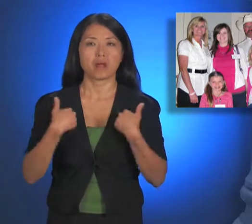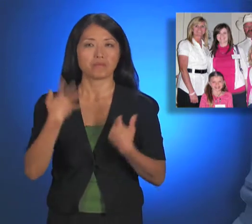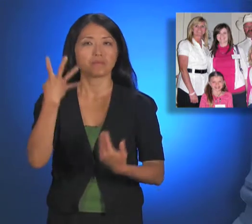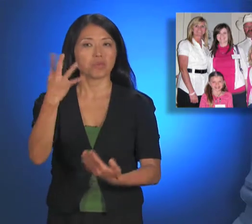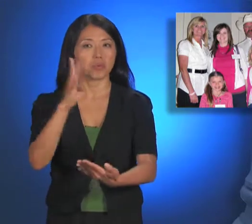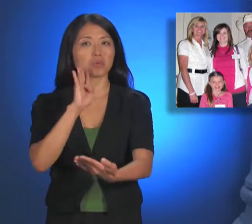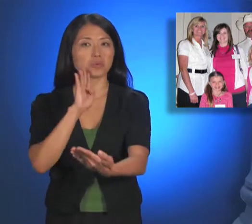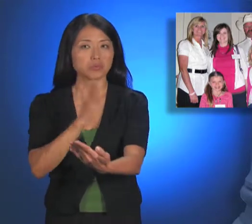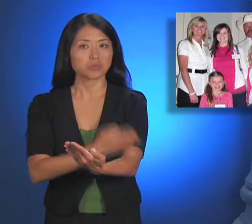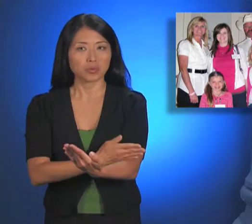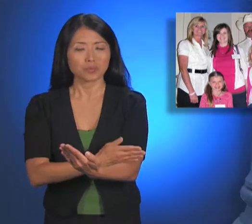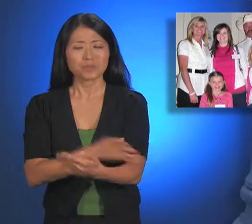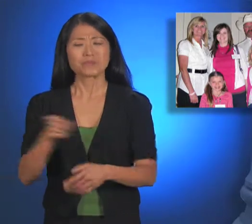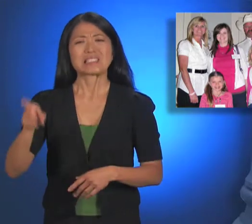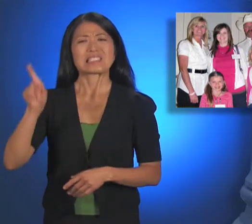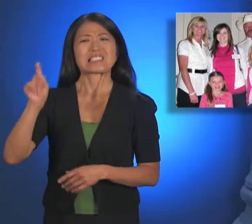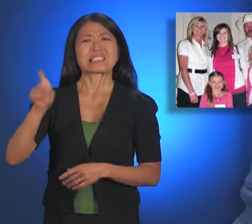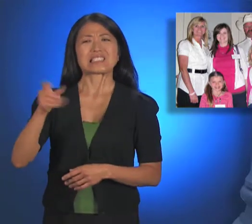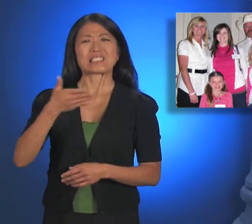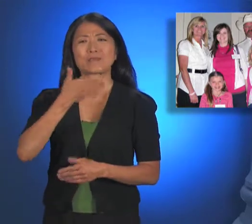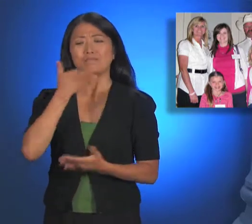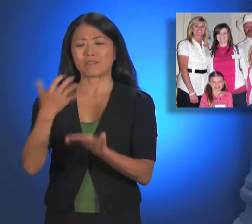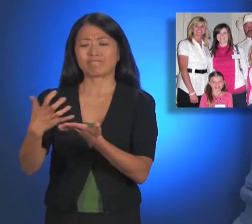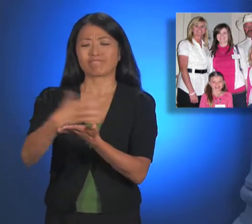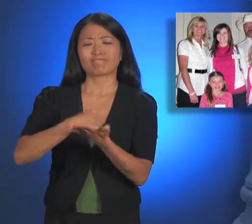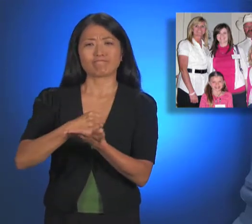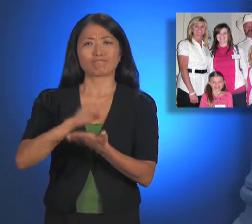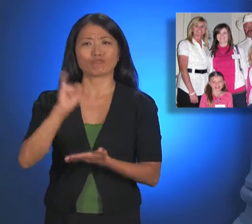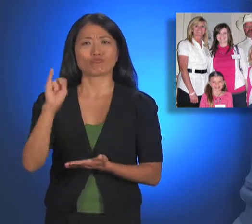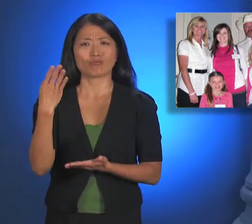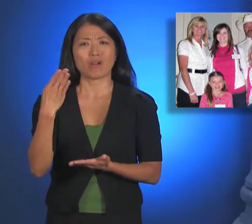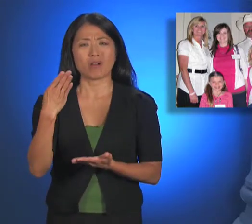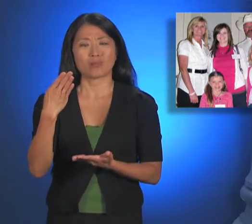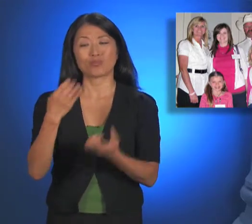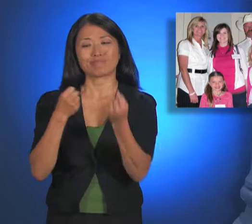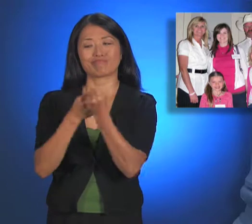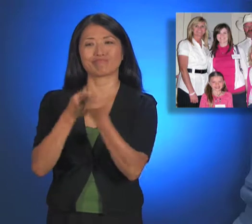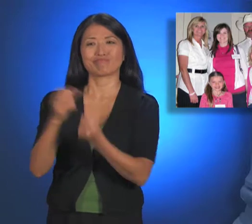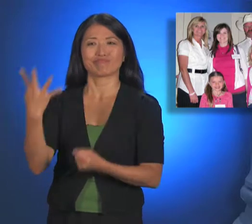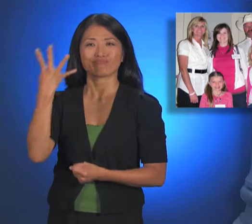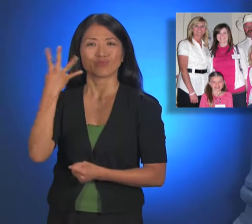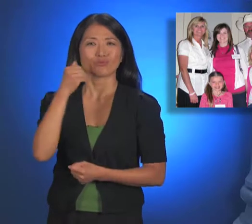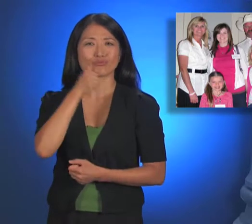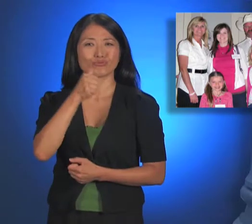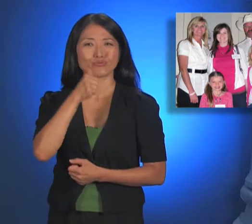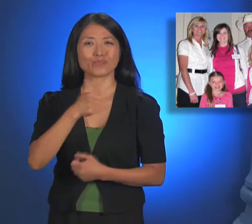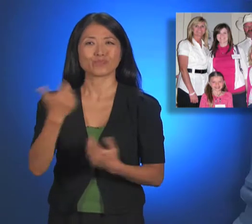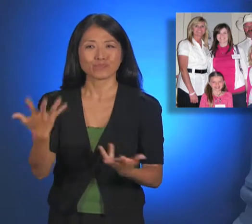who is deaf, wanted a better paying job.